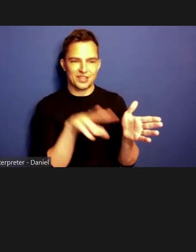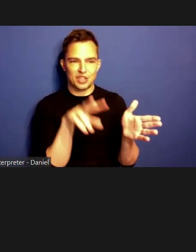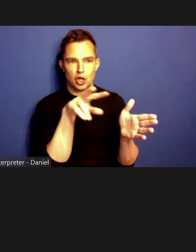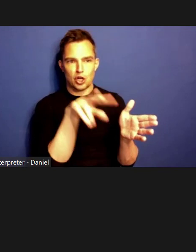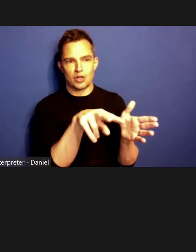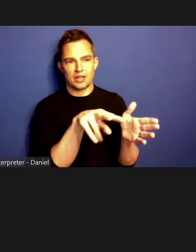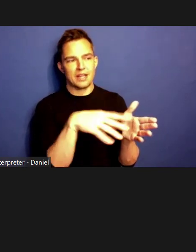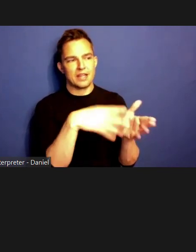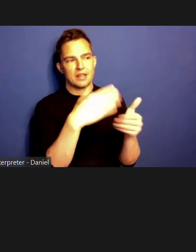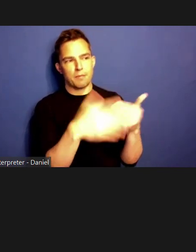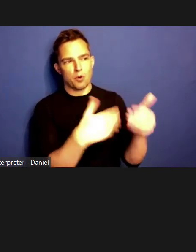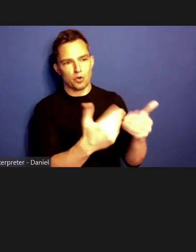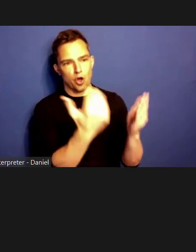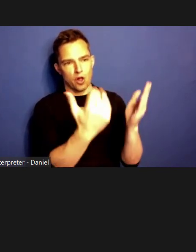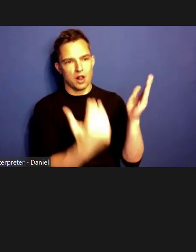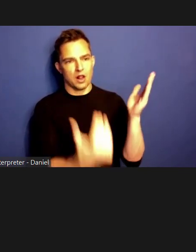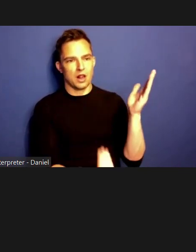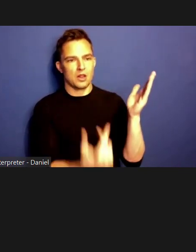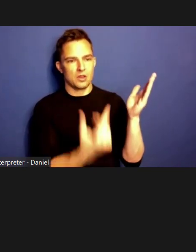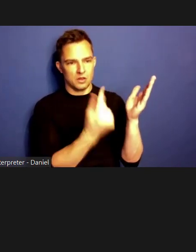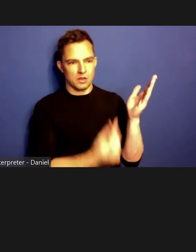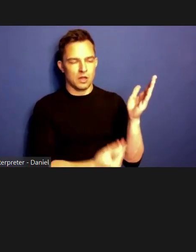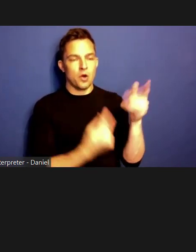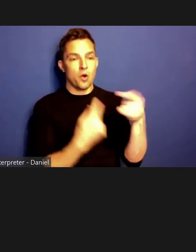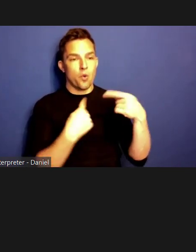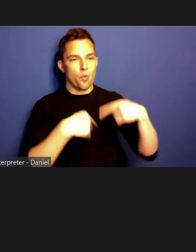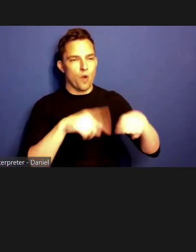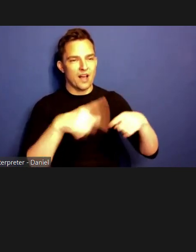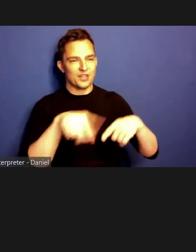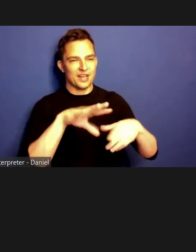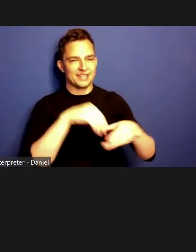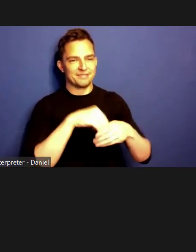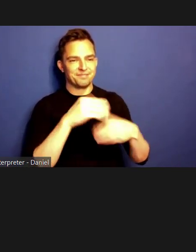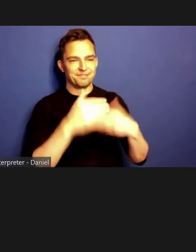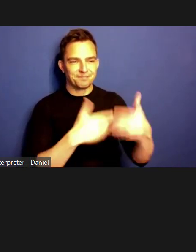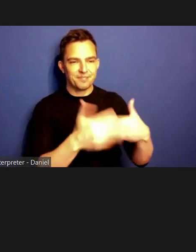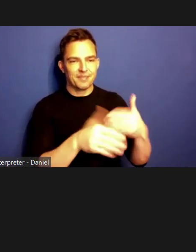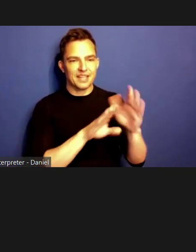process of developing your screening activities, if you're